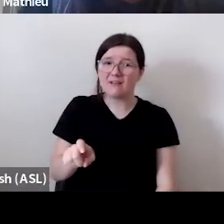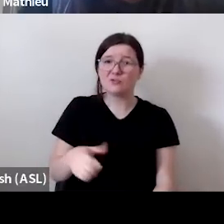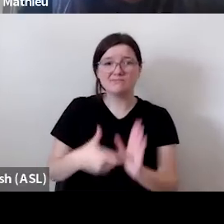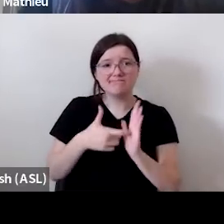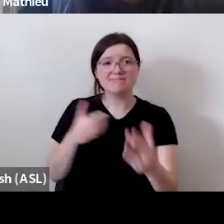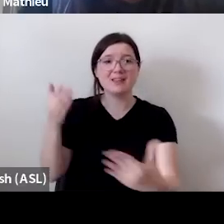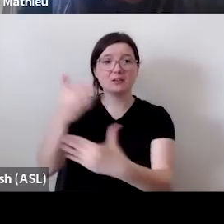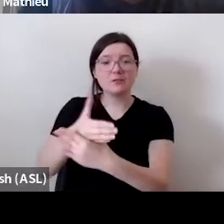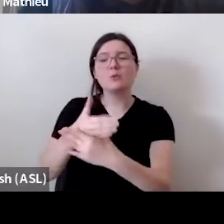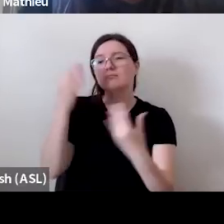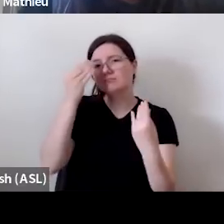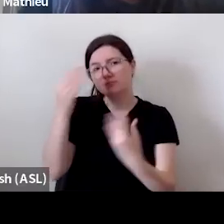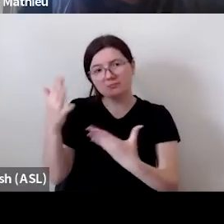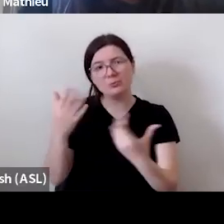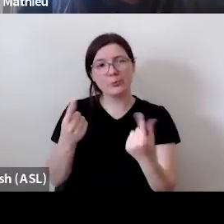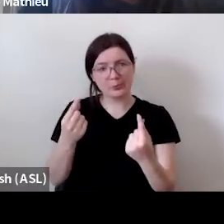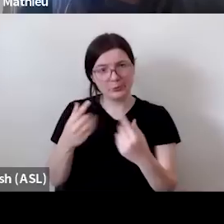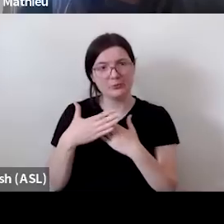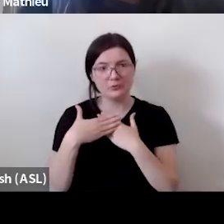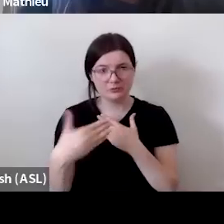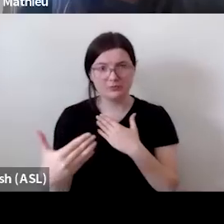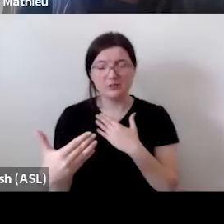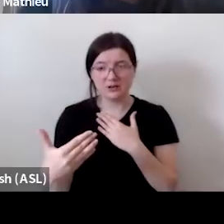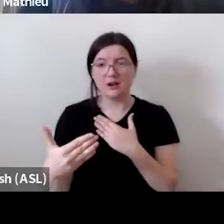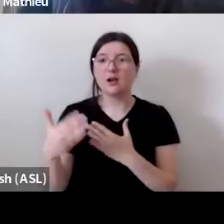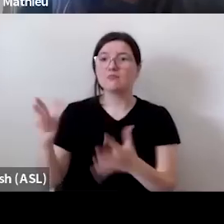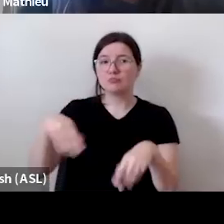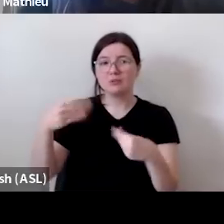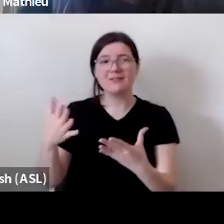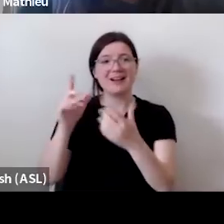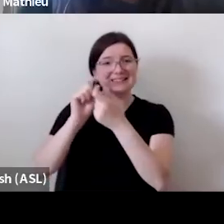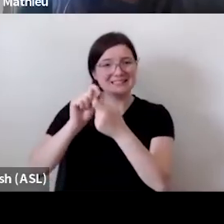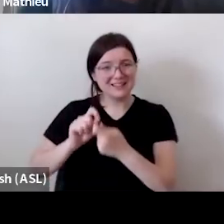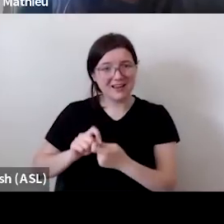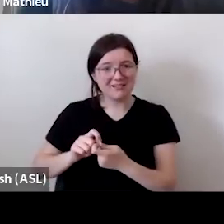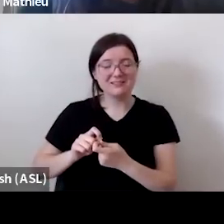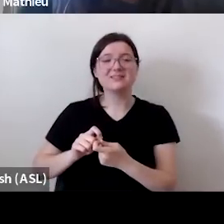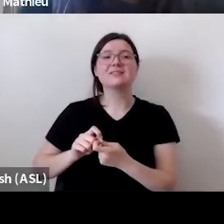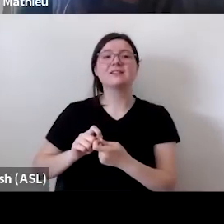to happen, giving them as much detail as possible and then letting them choose to be a part of it or to not.